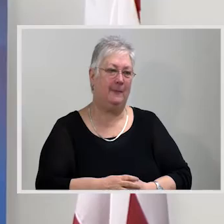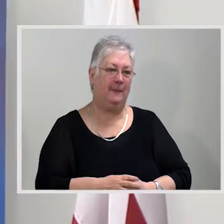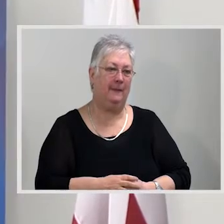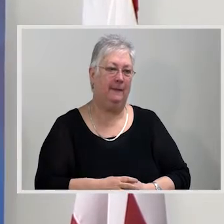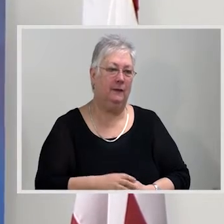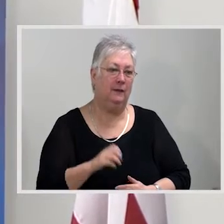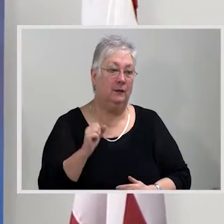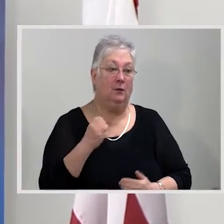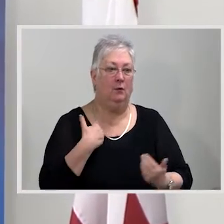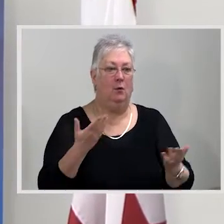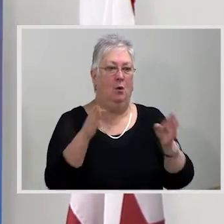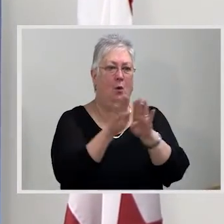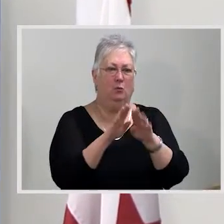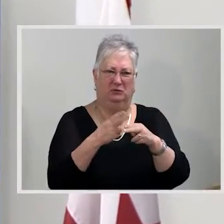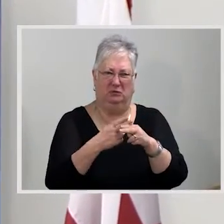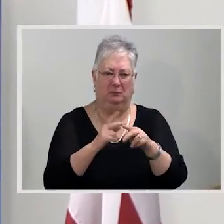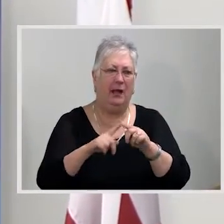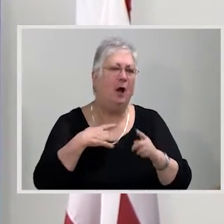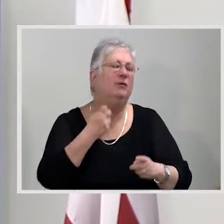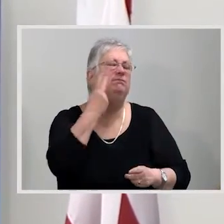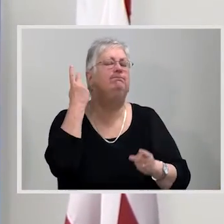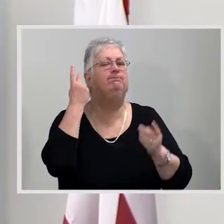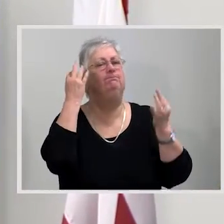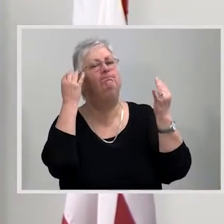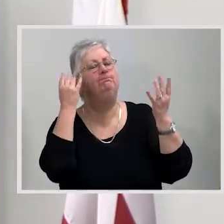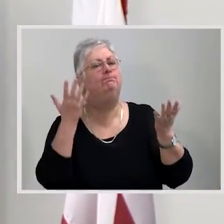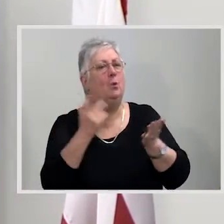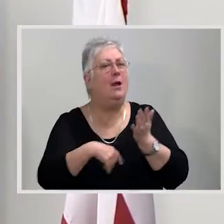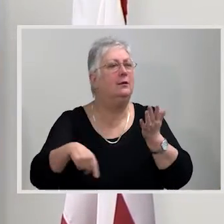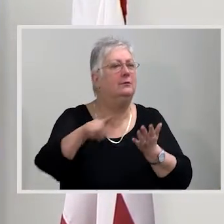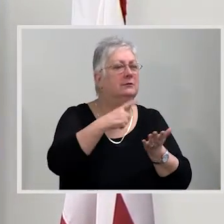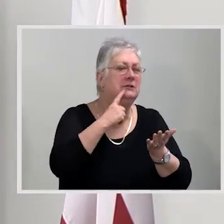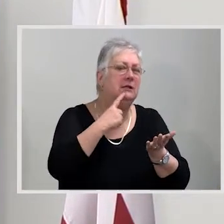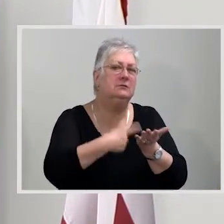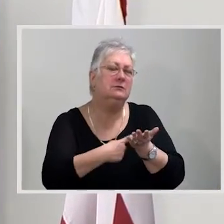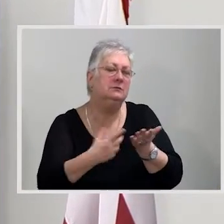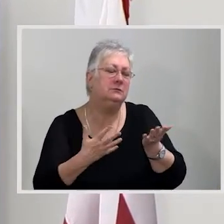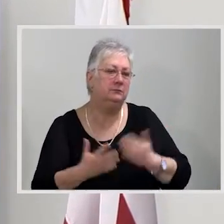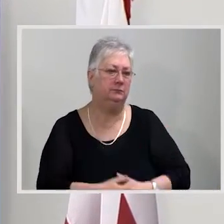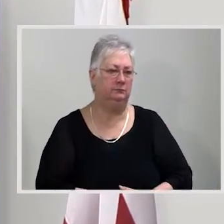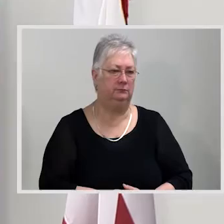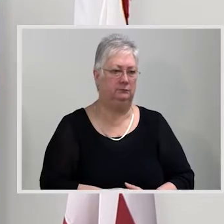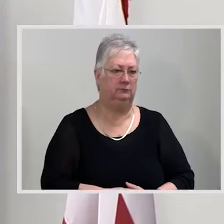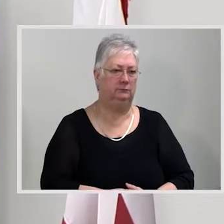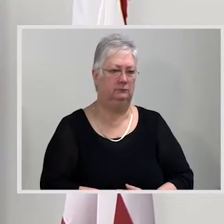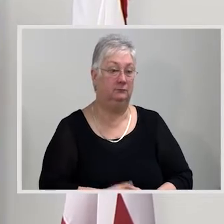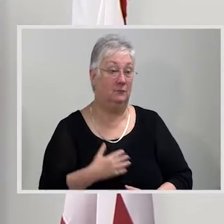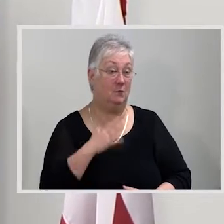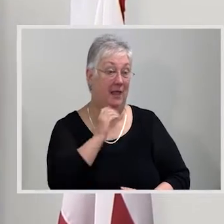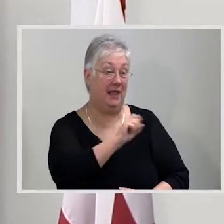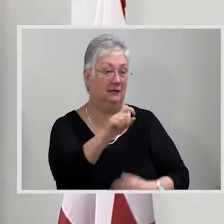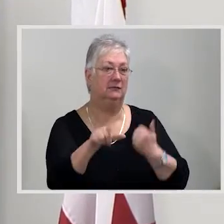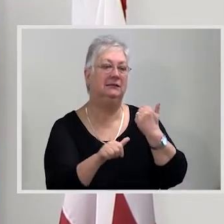GOING TO ASK ALL OF THE DEPUTY MAYORS TO JUMP IN WHEREVER YOU WANT TO JUMP IN ON THIS DISCUSSION.